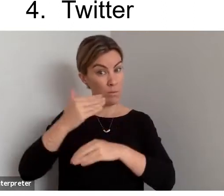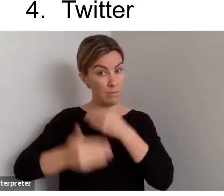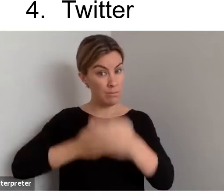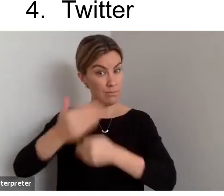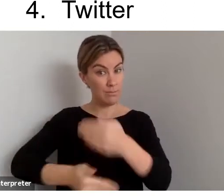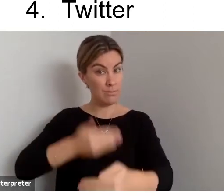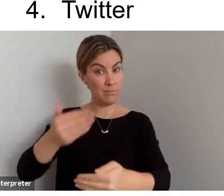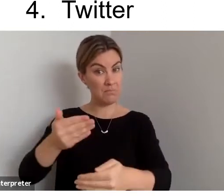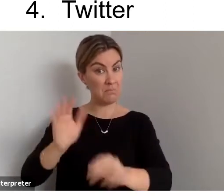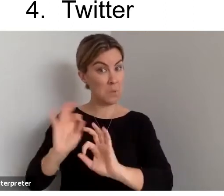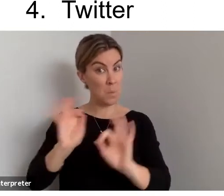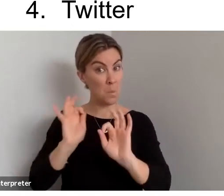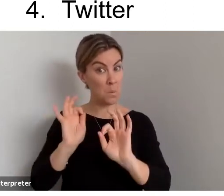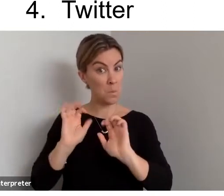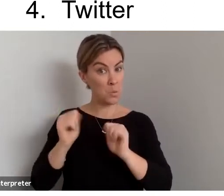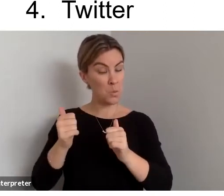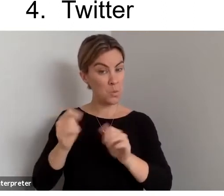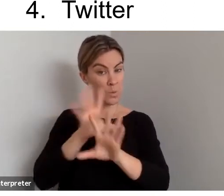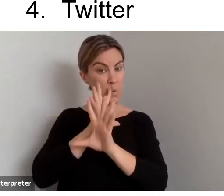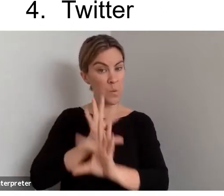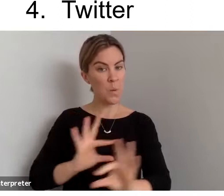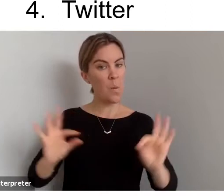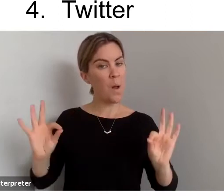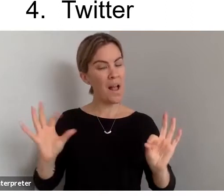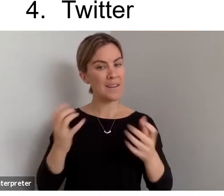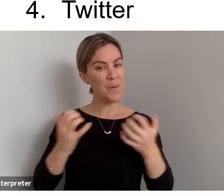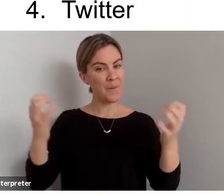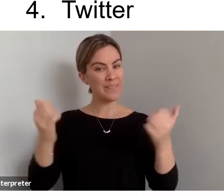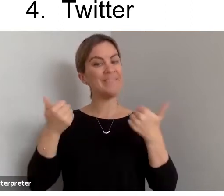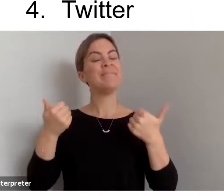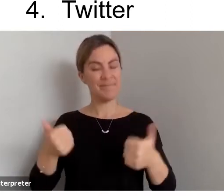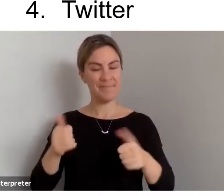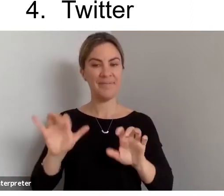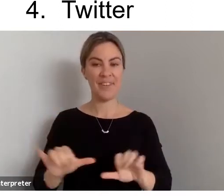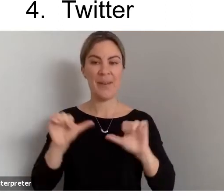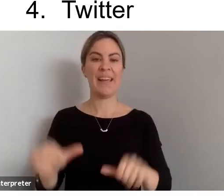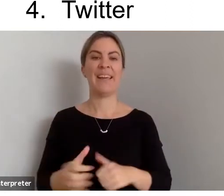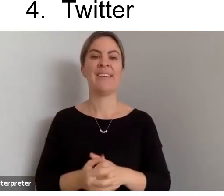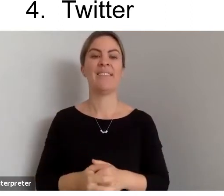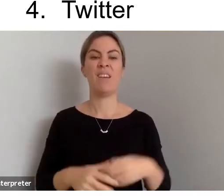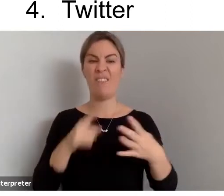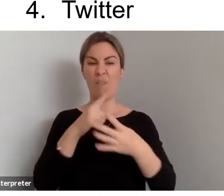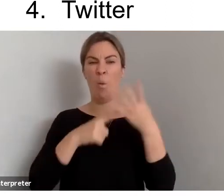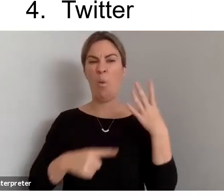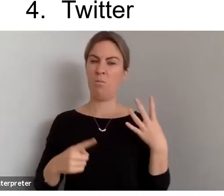Quiet from the crowd. Good. Here are the big four. Main players.